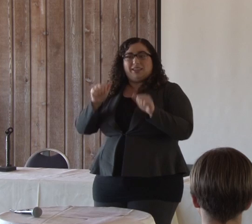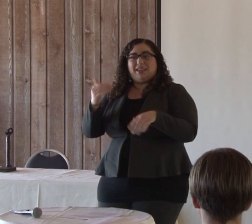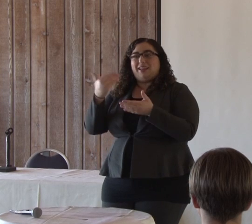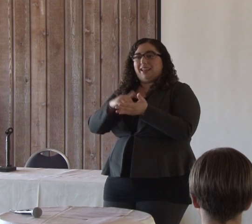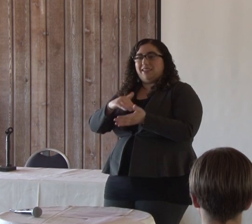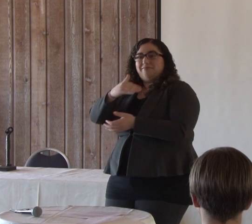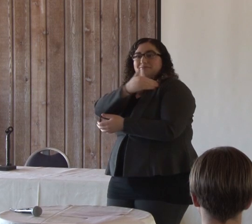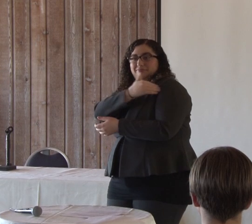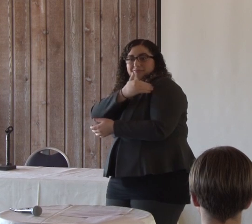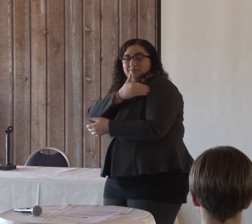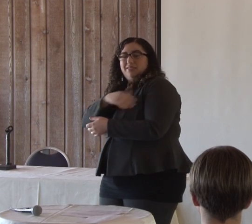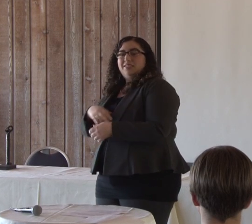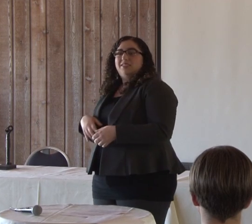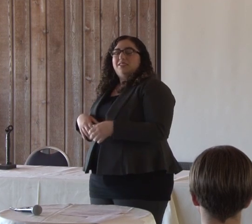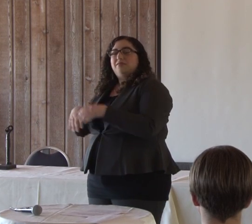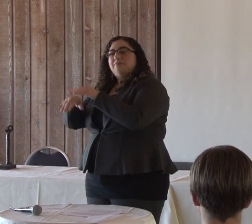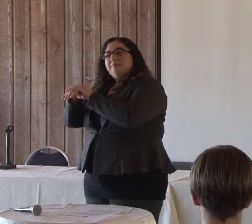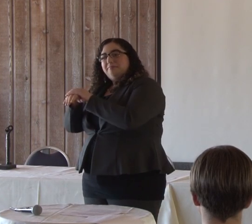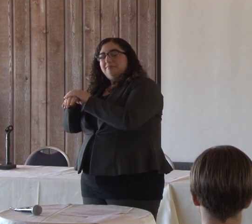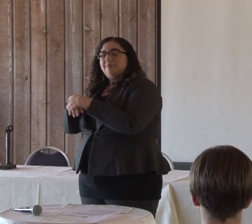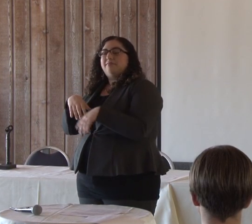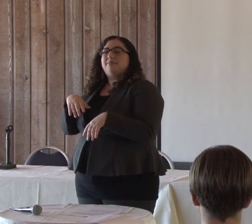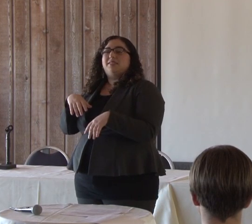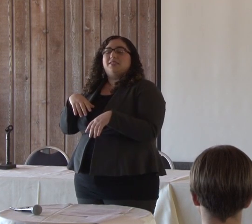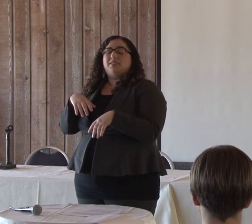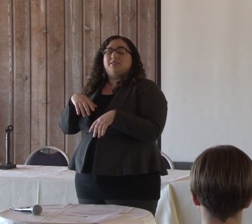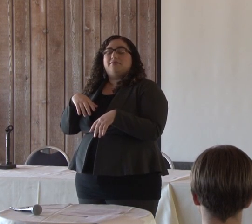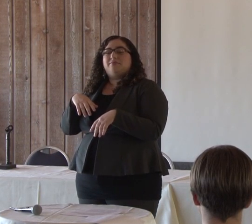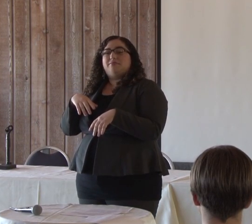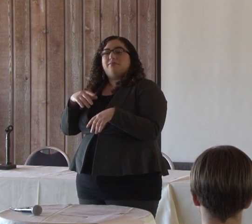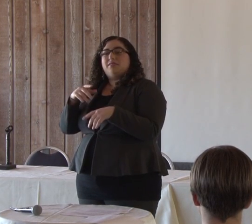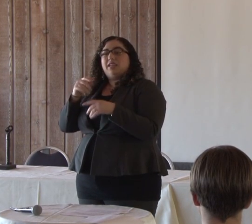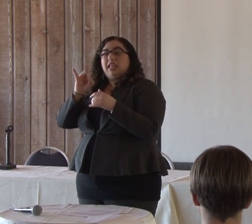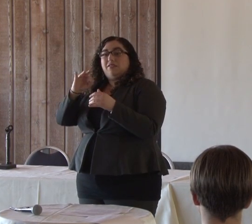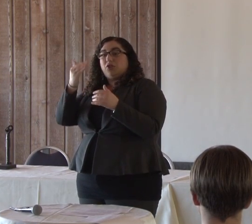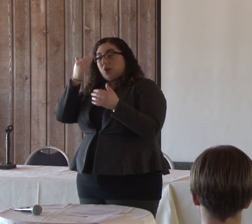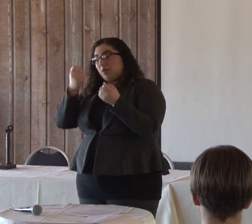So If you meet a deaf blind individual you can again, tap them on the shoulder